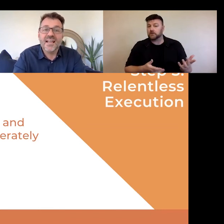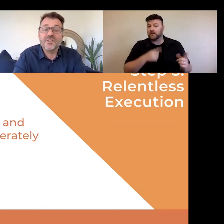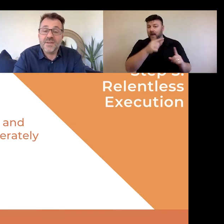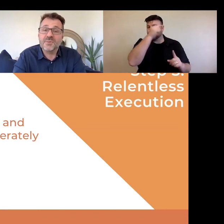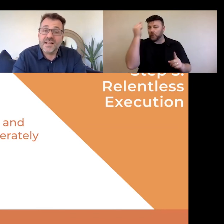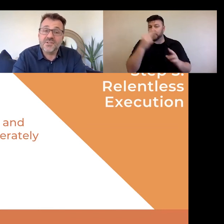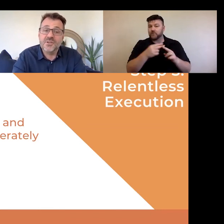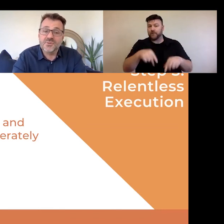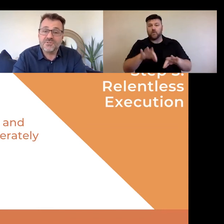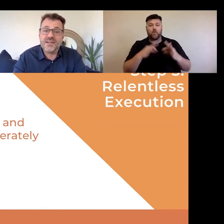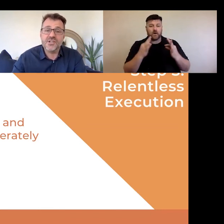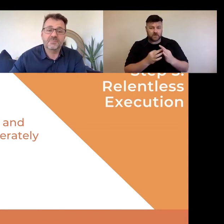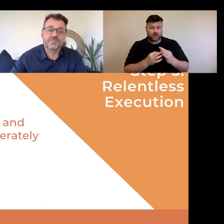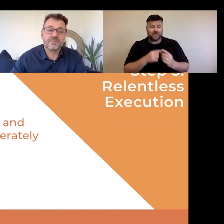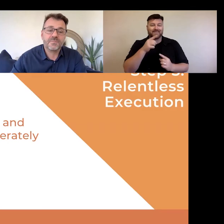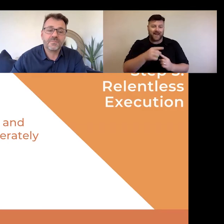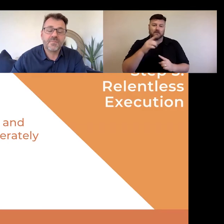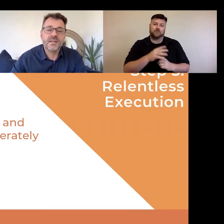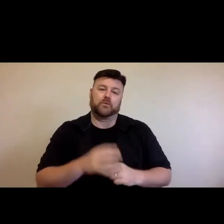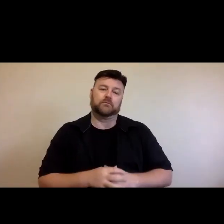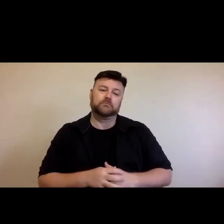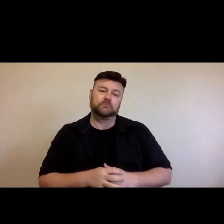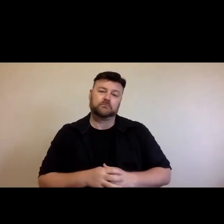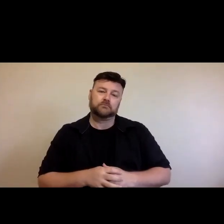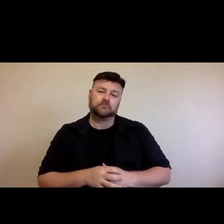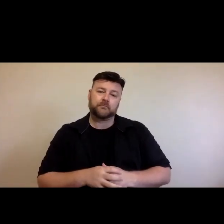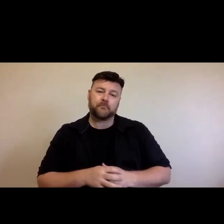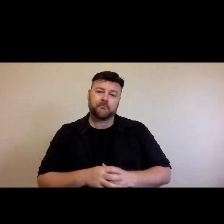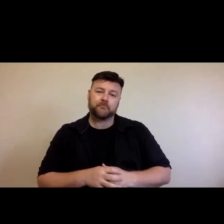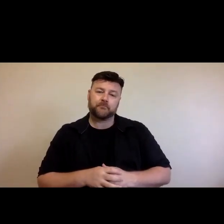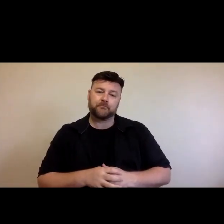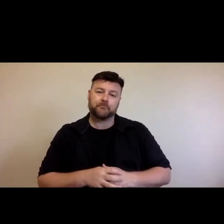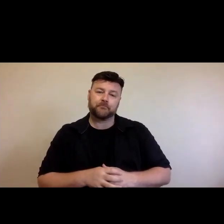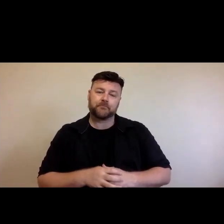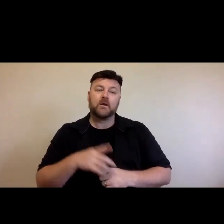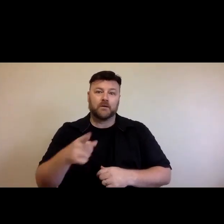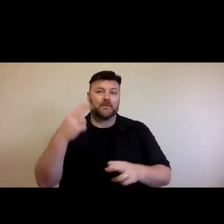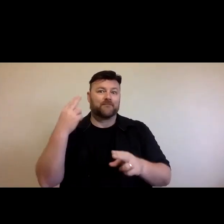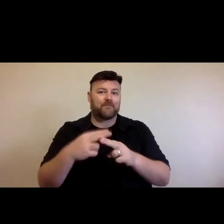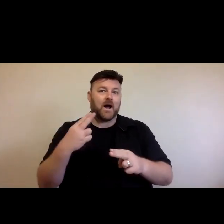you'll be able to execute your strategy. I know that that's been a very fast run-through.